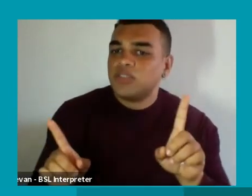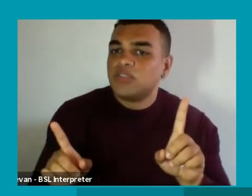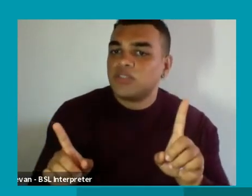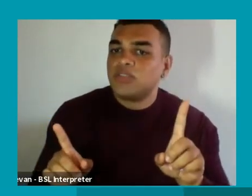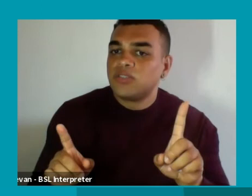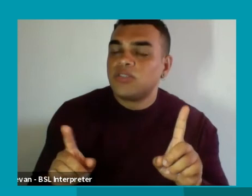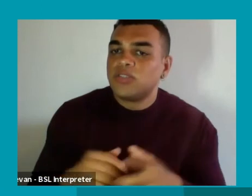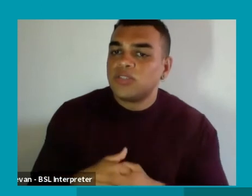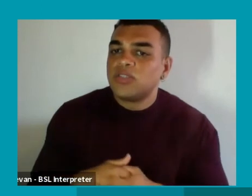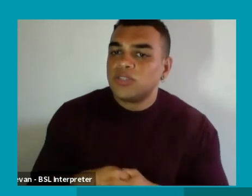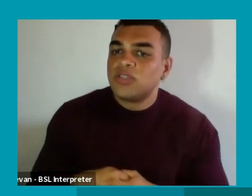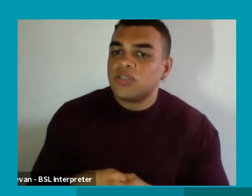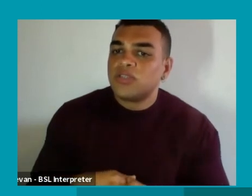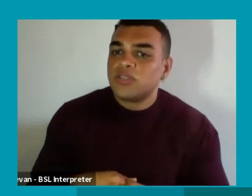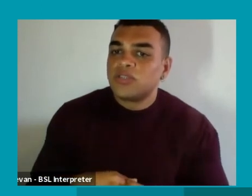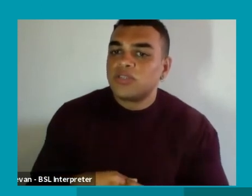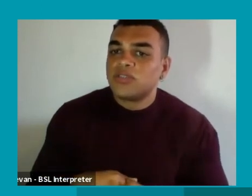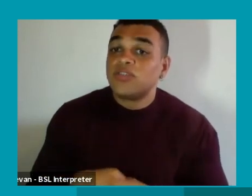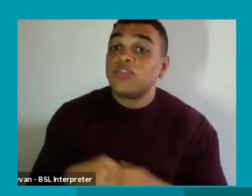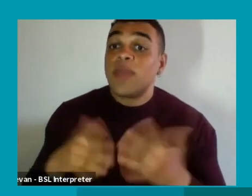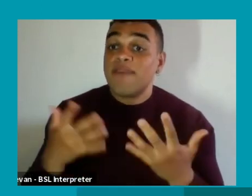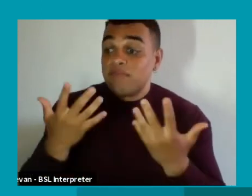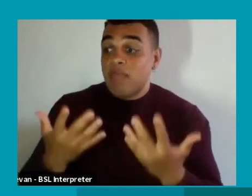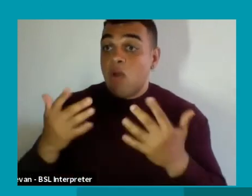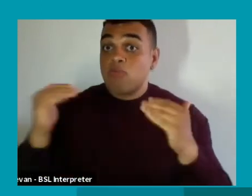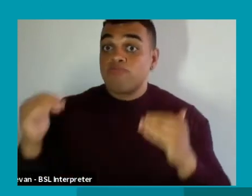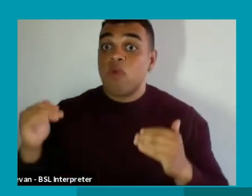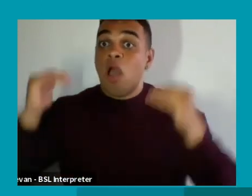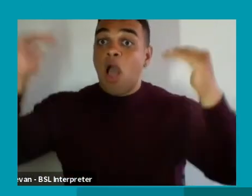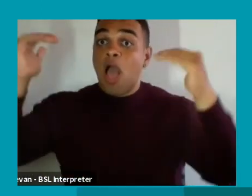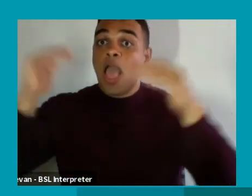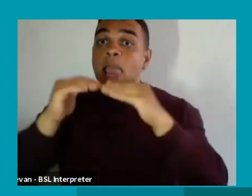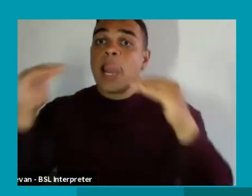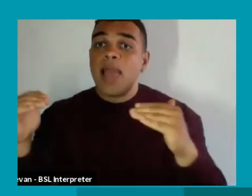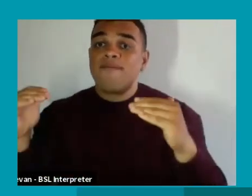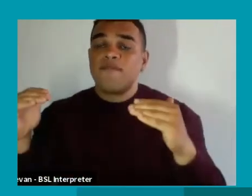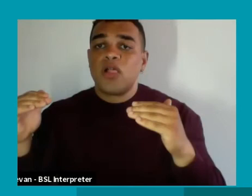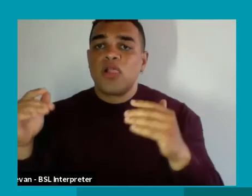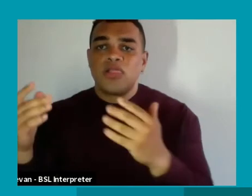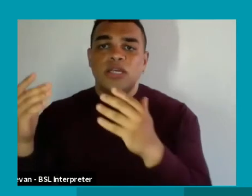So if you have a higher level of qualification, have a-levels, or you have a university degree or vocational degree.